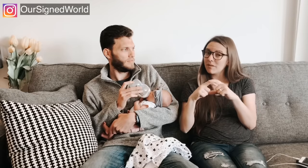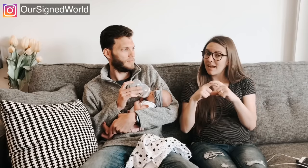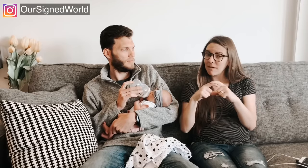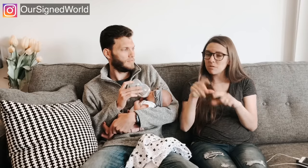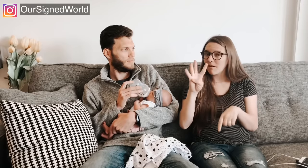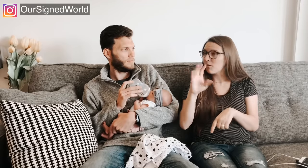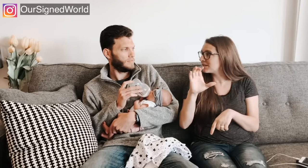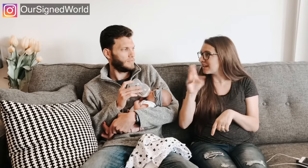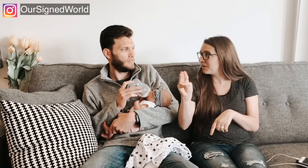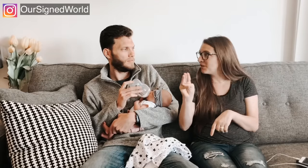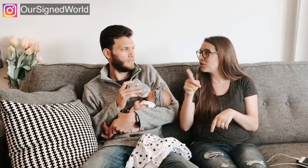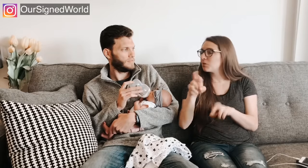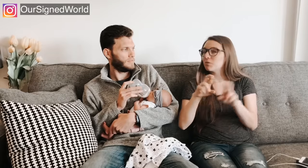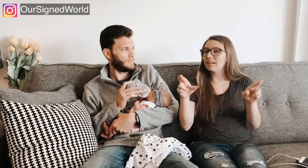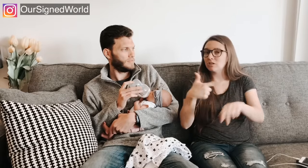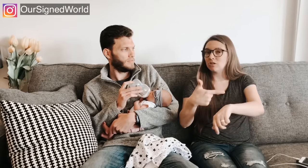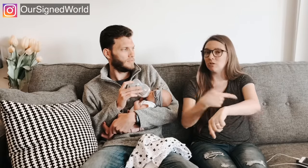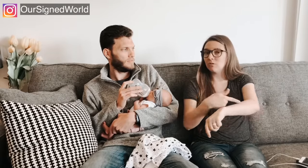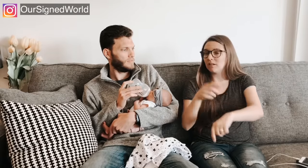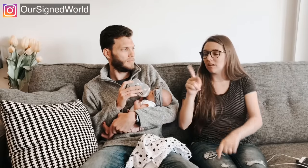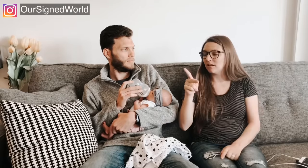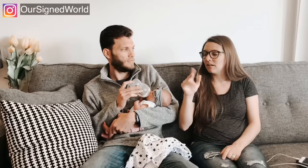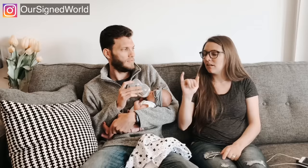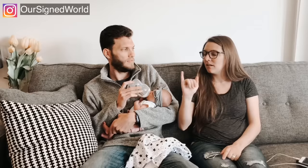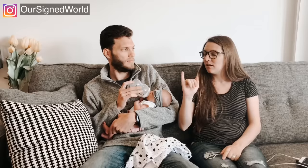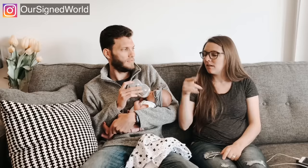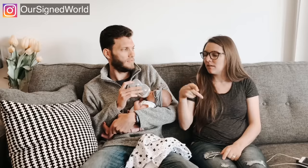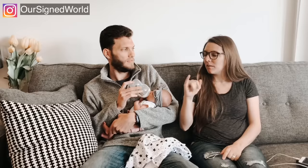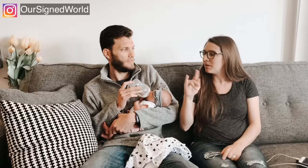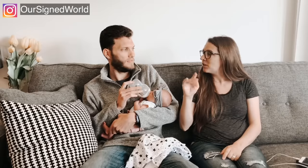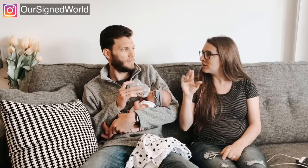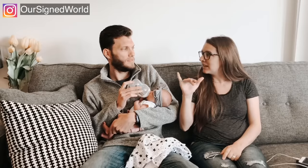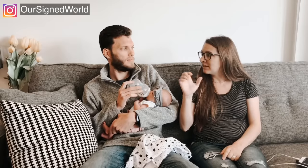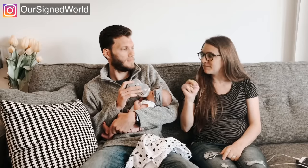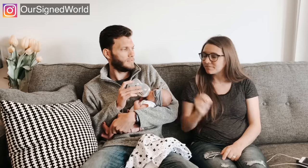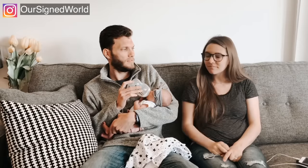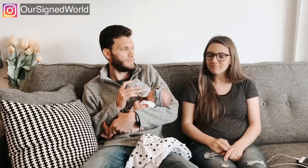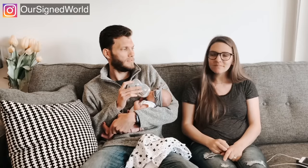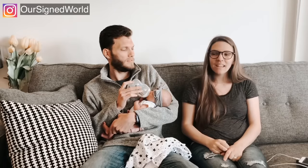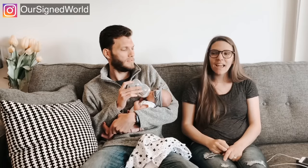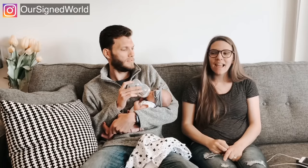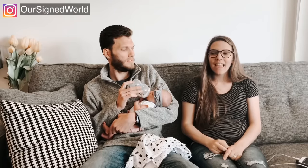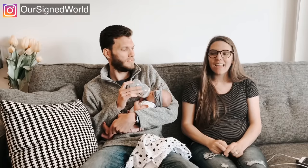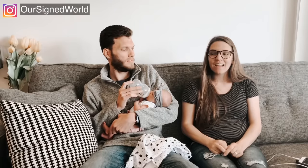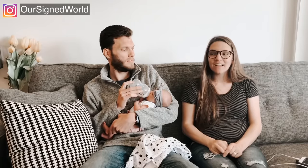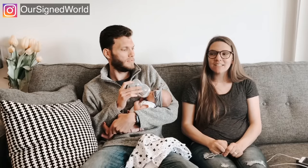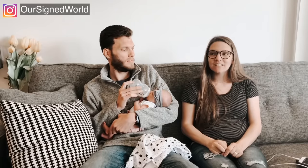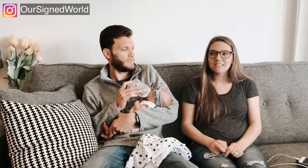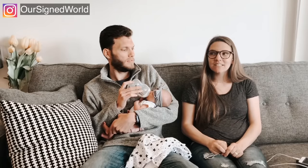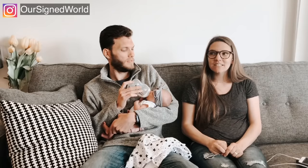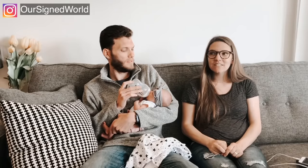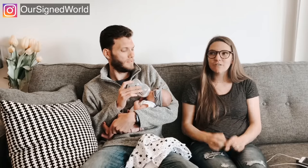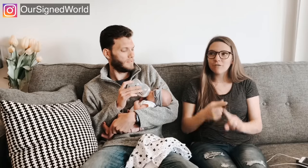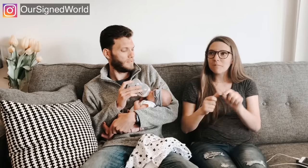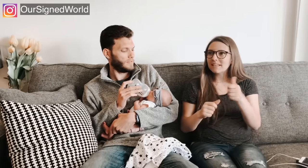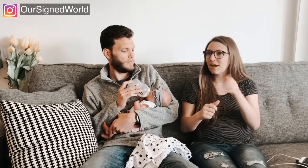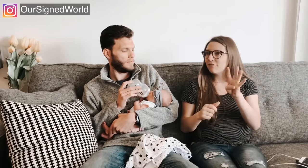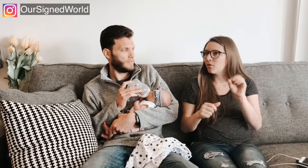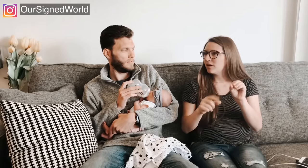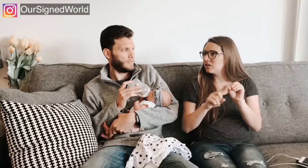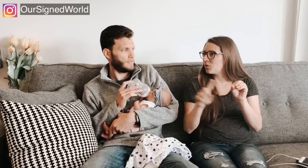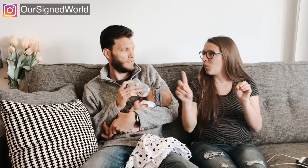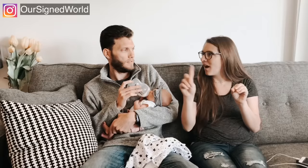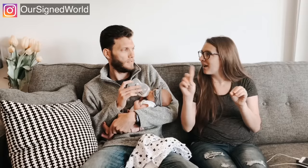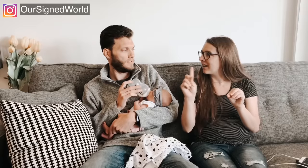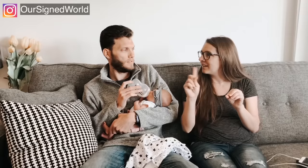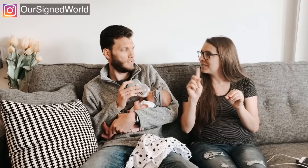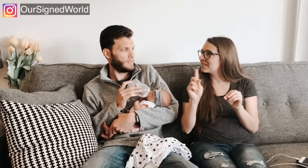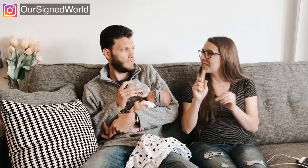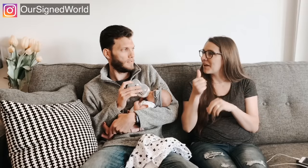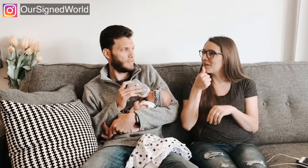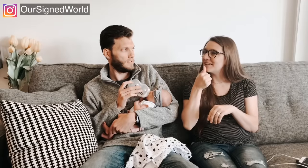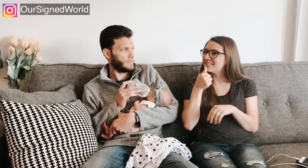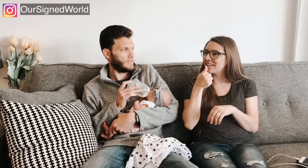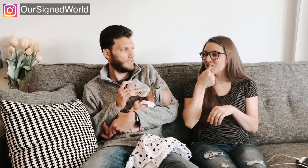It opened up to about 4 centimeters, we were ready to do the Pitocin. From like 10:40am-1:00pm